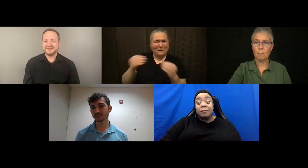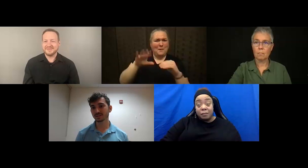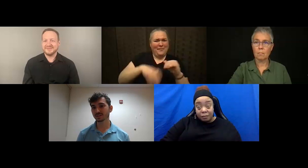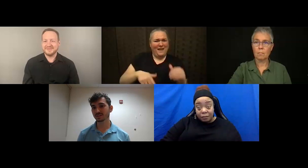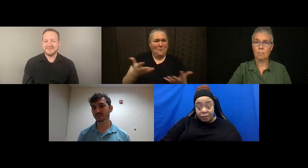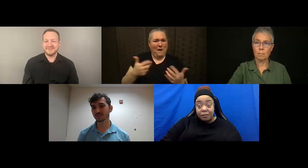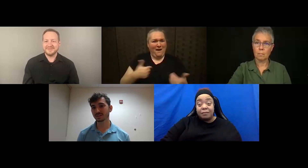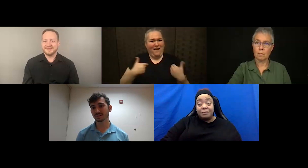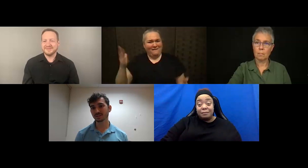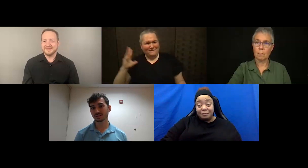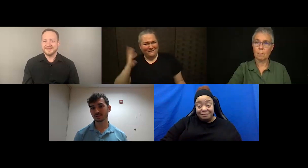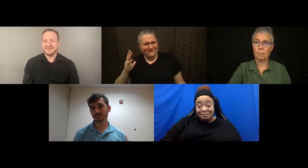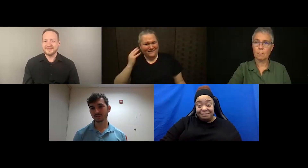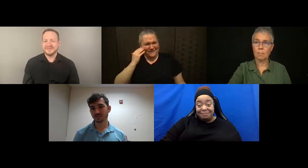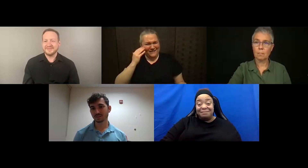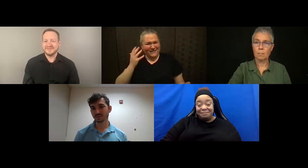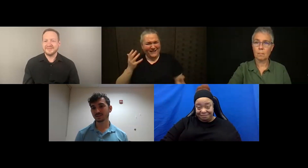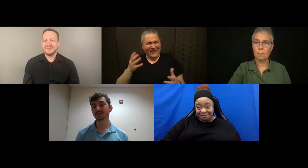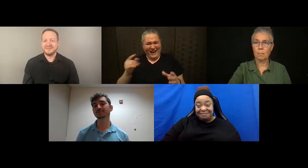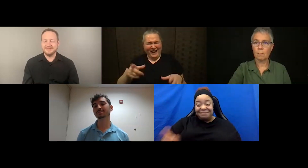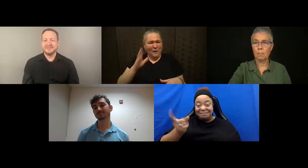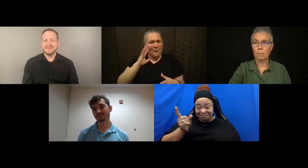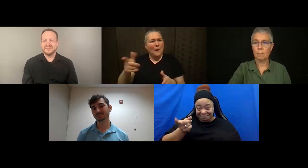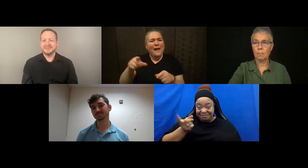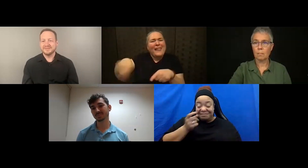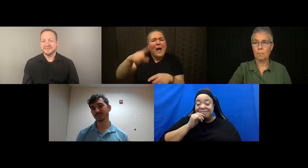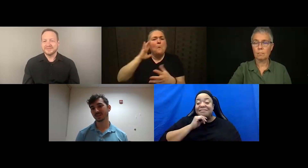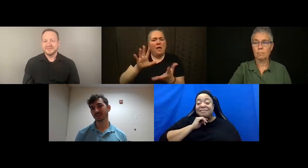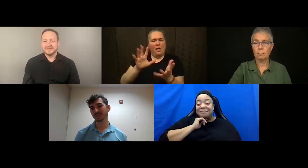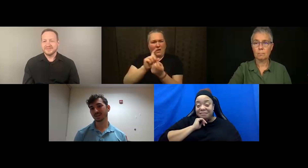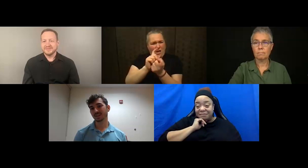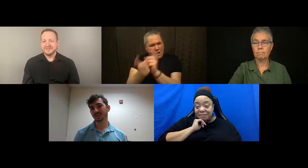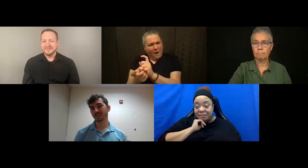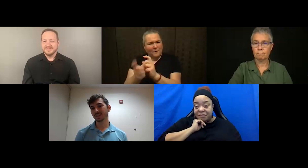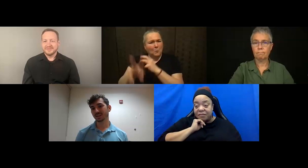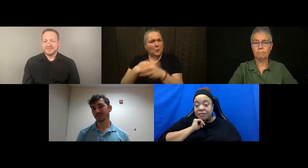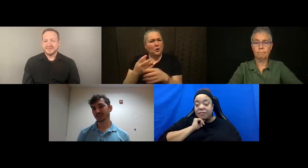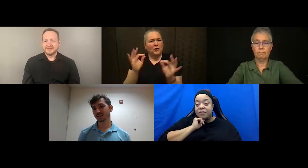It's taken off. It's more than it used to be, more than we ever experienced. For children,